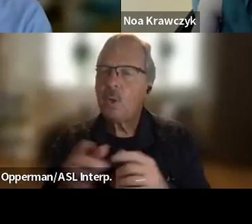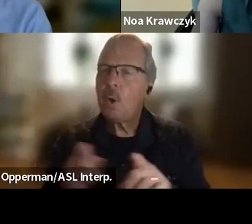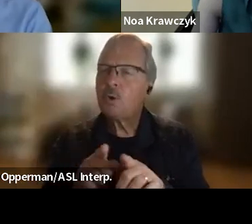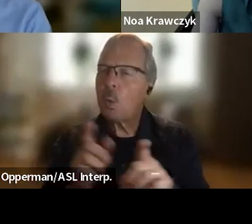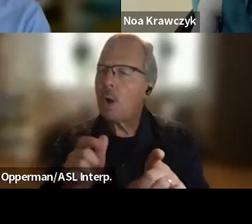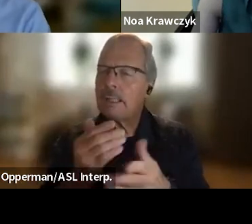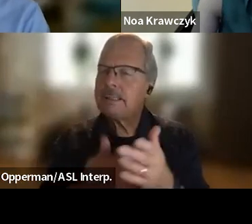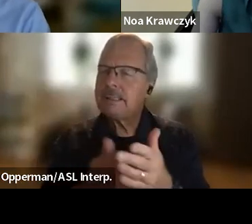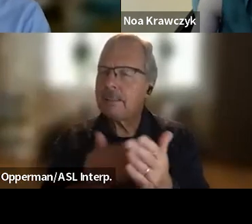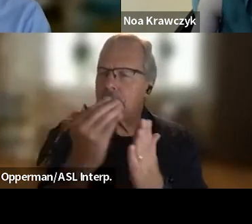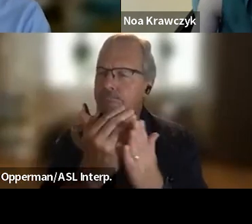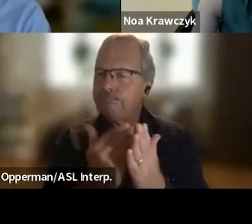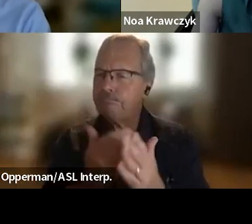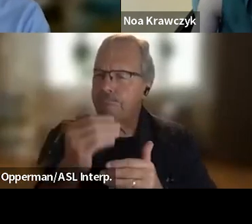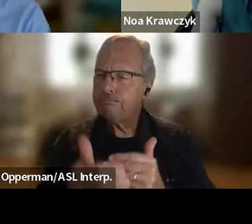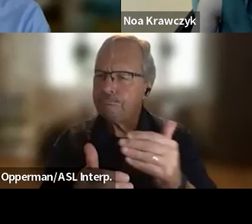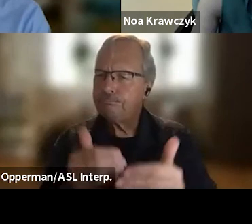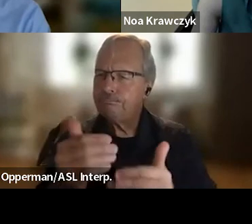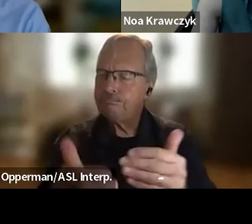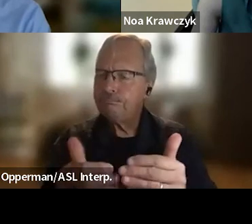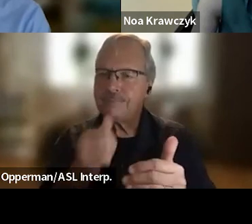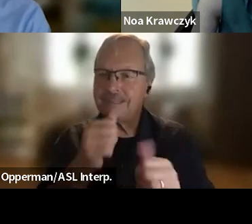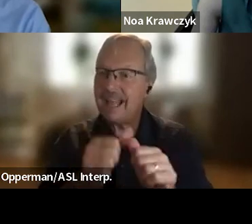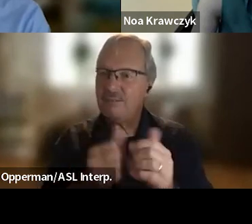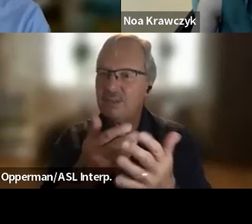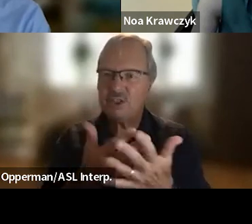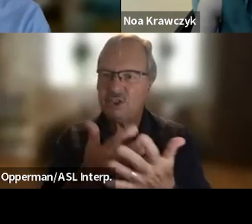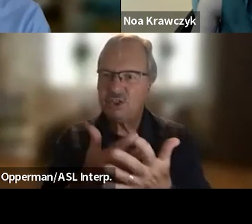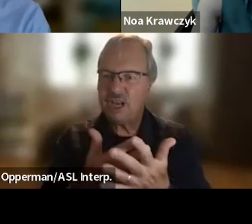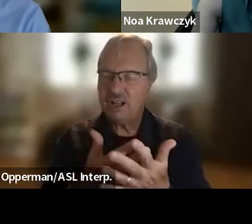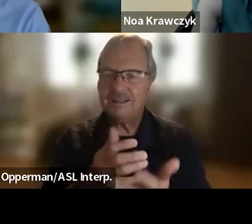Not every jail is as far along as Camden County,